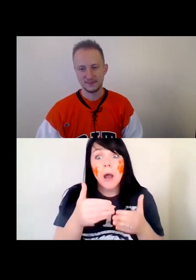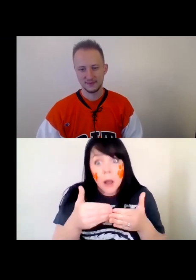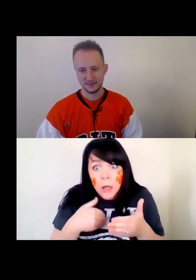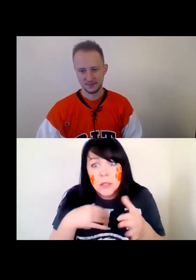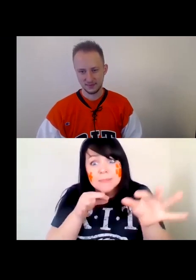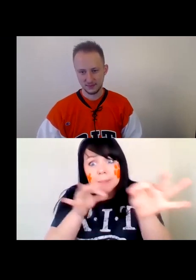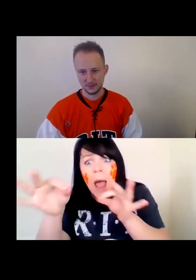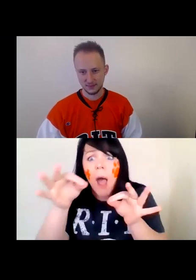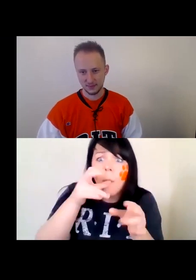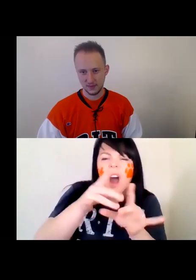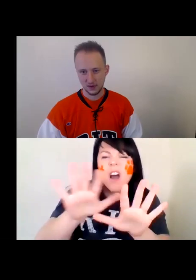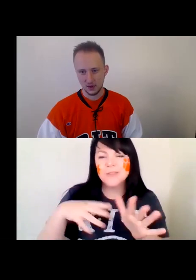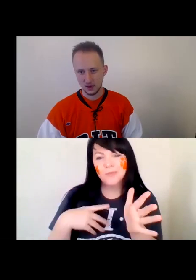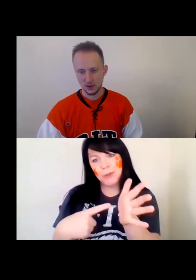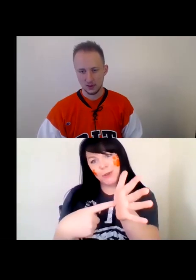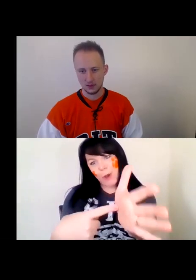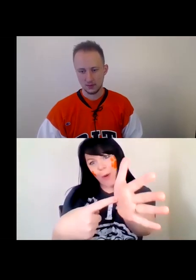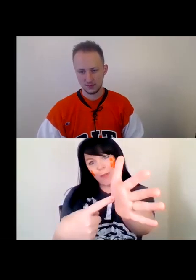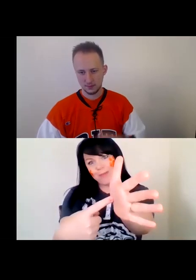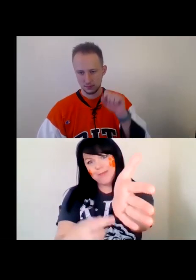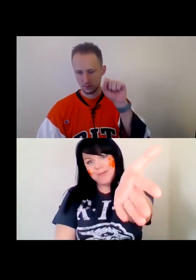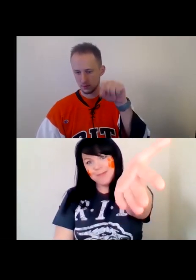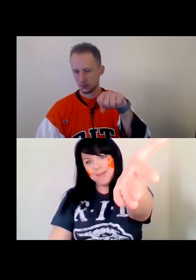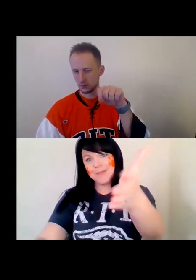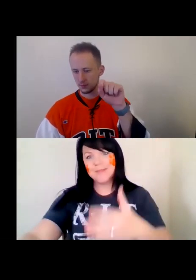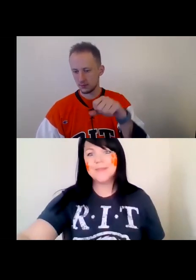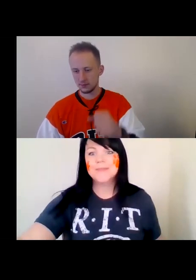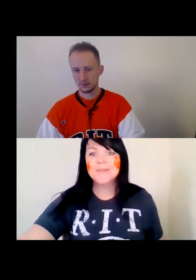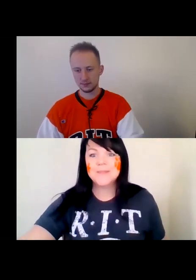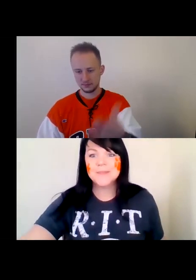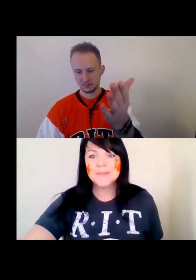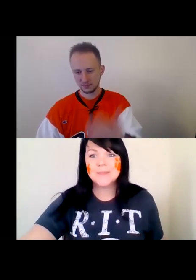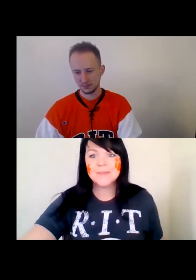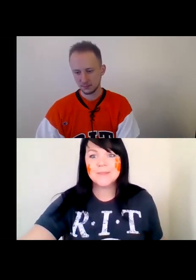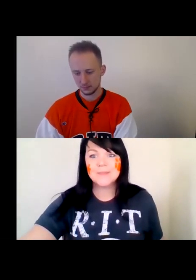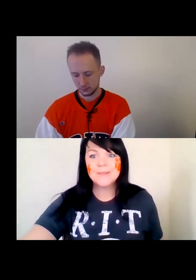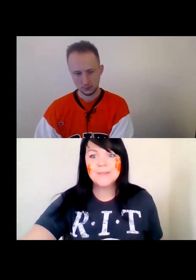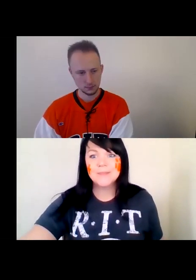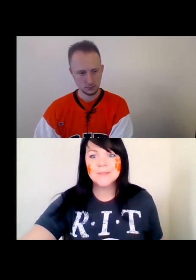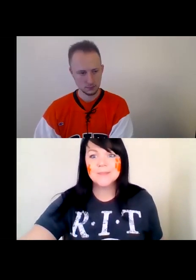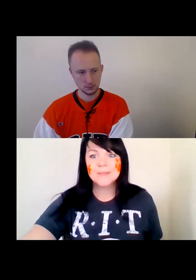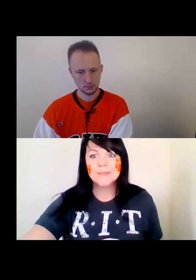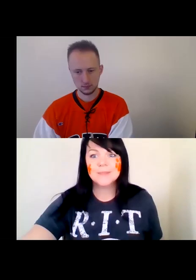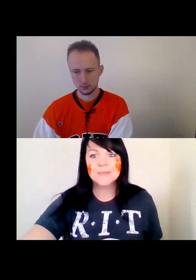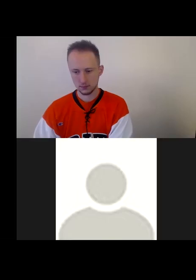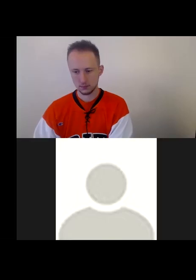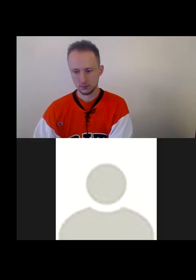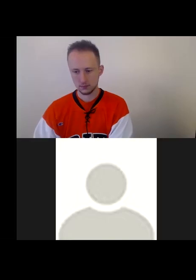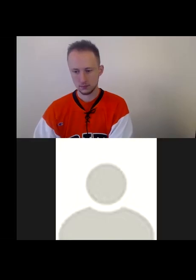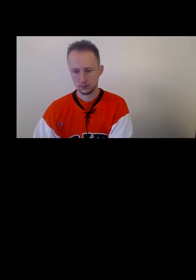Michelle: I'm not even going to explain what it looks like, I will just let you see the video for yourself. Matt: Absolutely. Let's take it away.